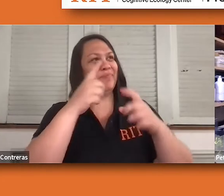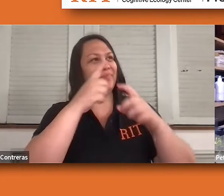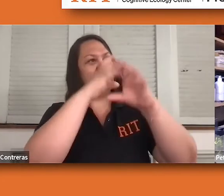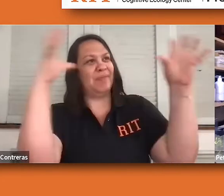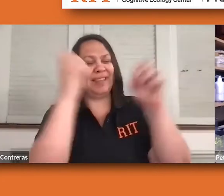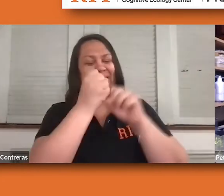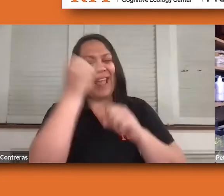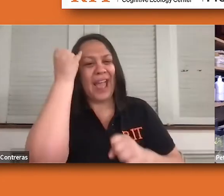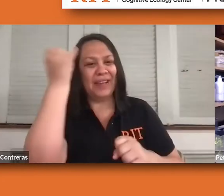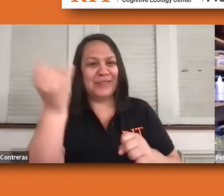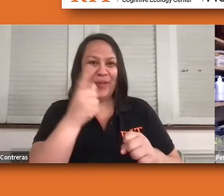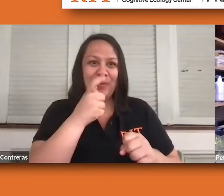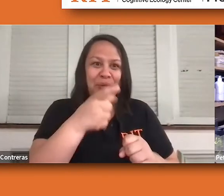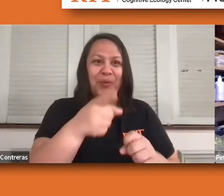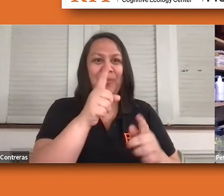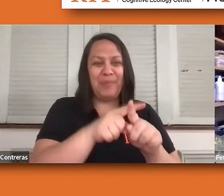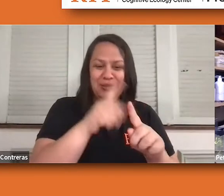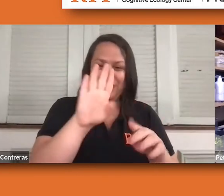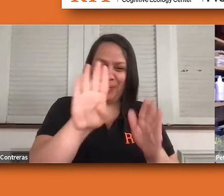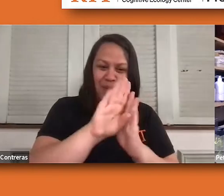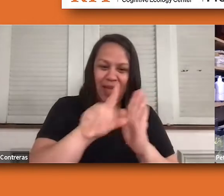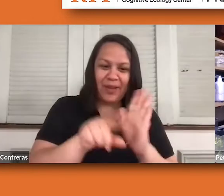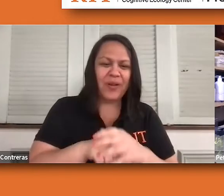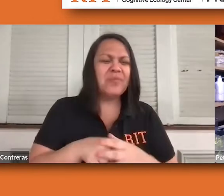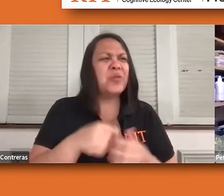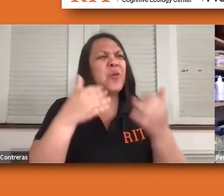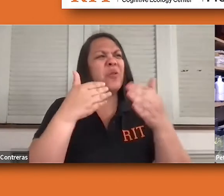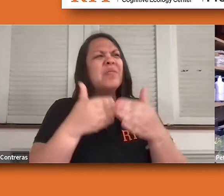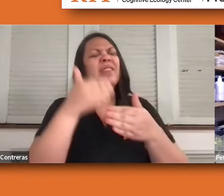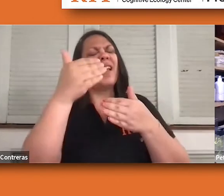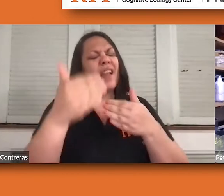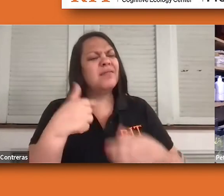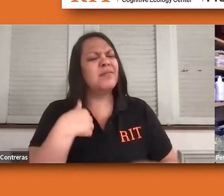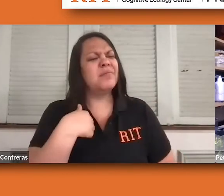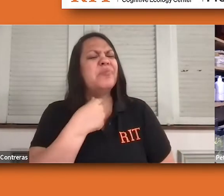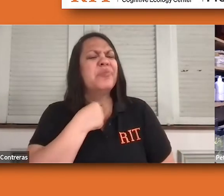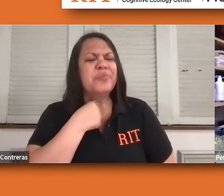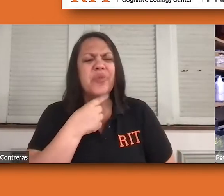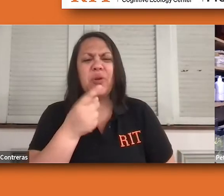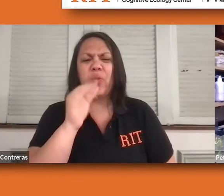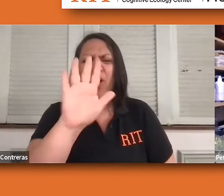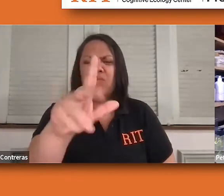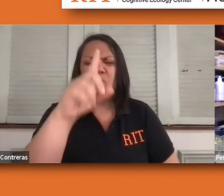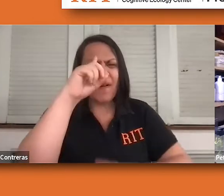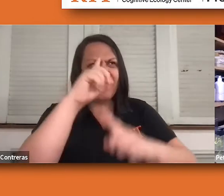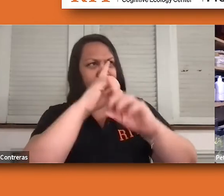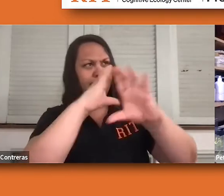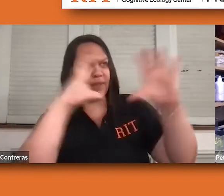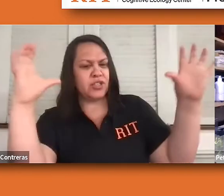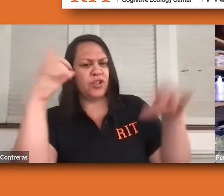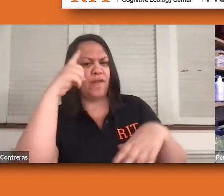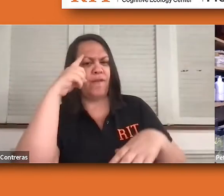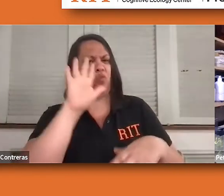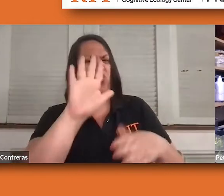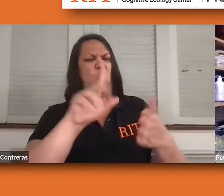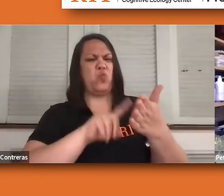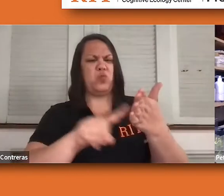Jessica: Thank you. That really helps us. Now, our next question is, what is your vision